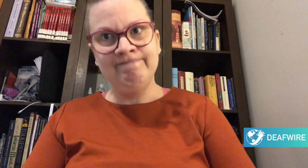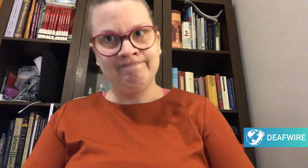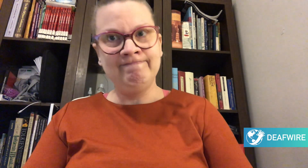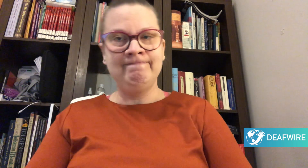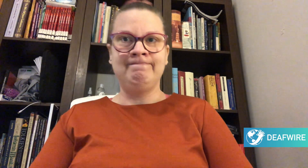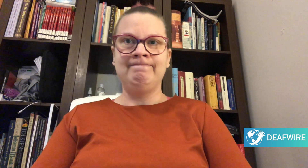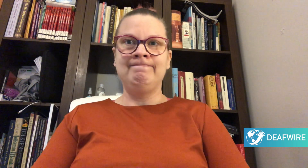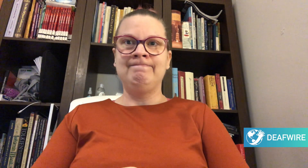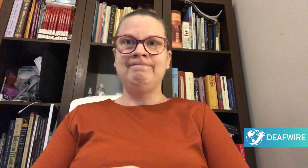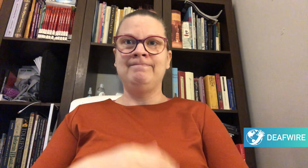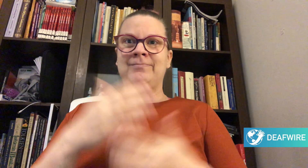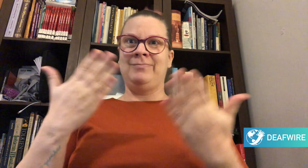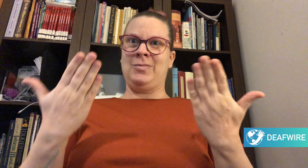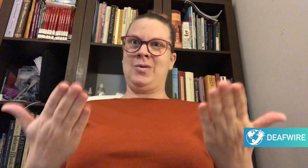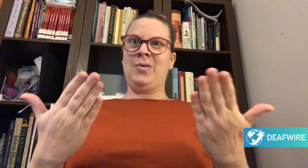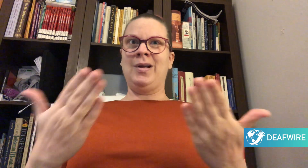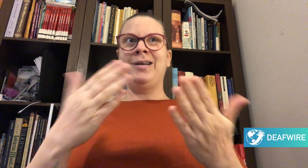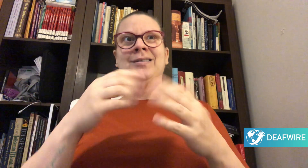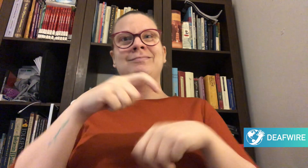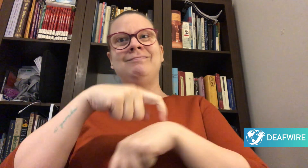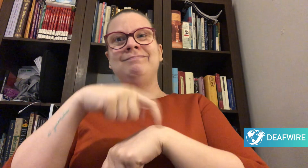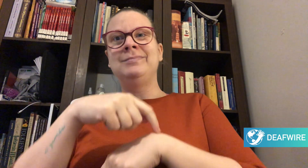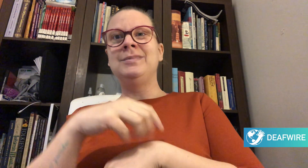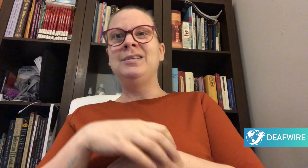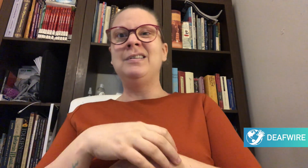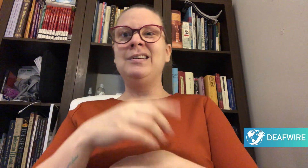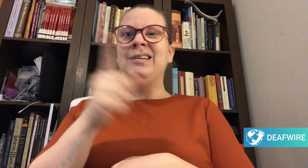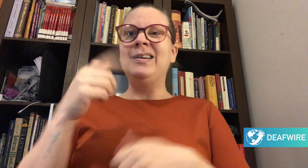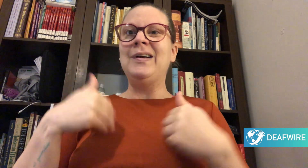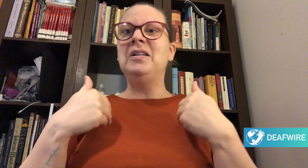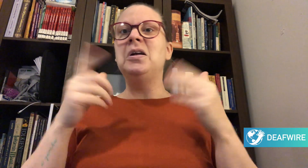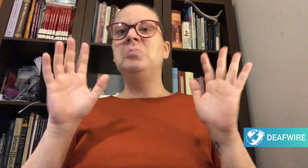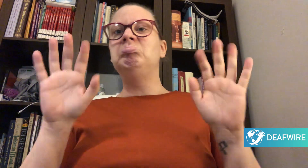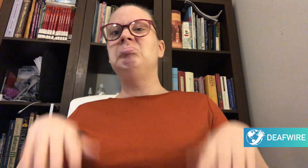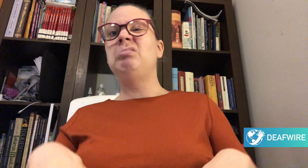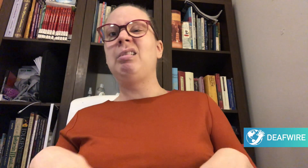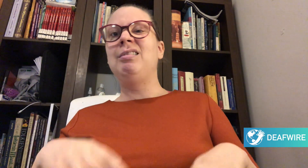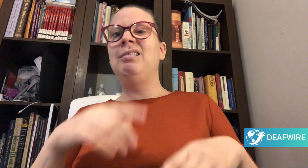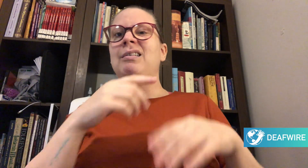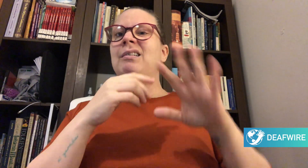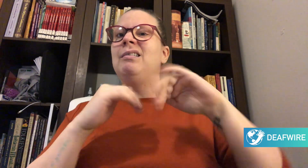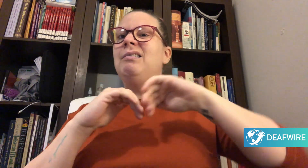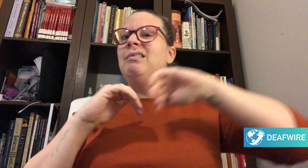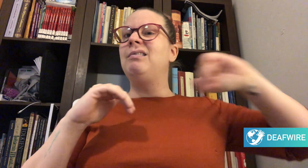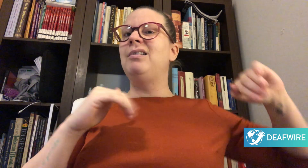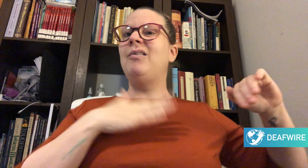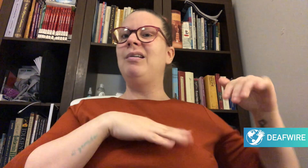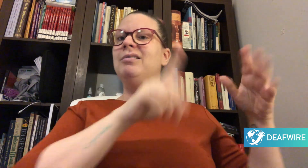so we have to offer something exciting so they'd want to come in.